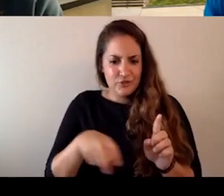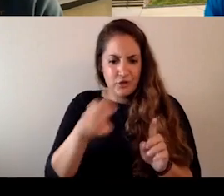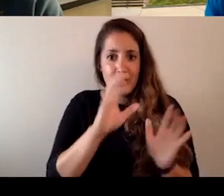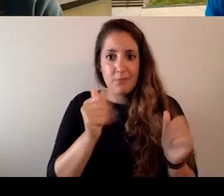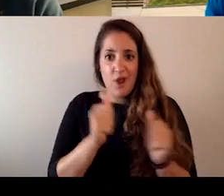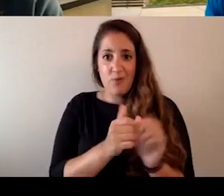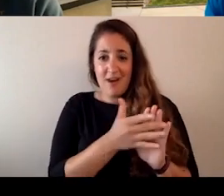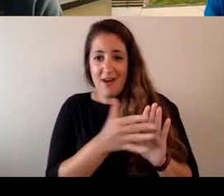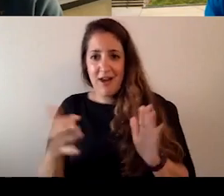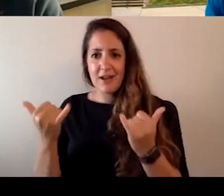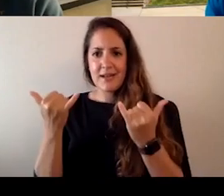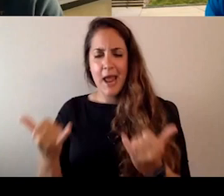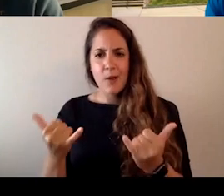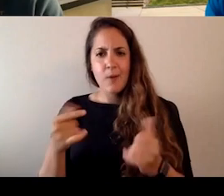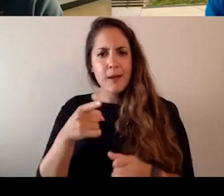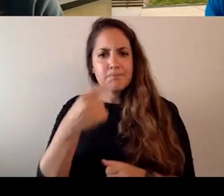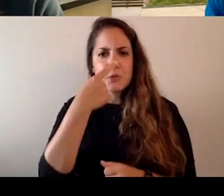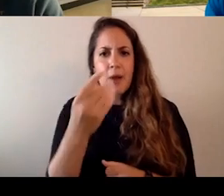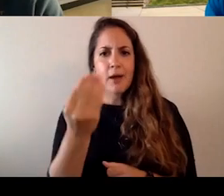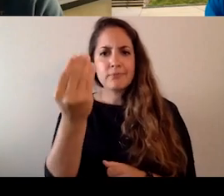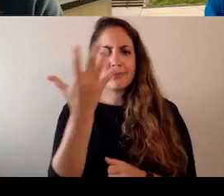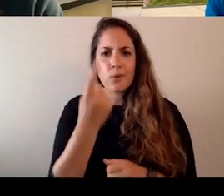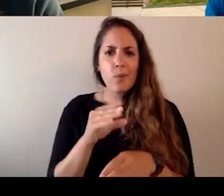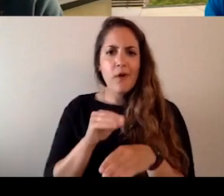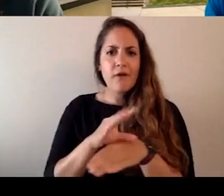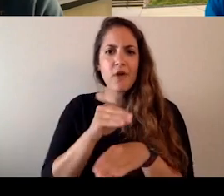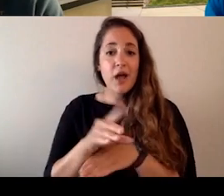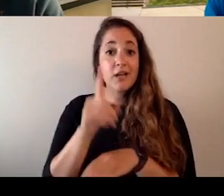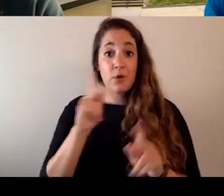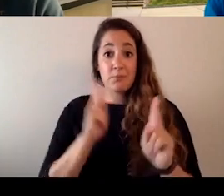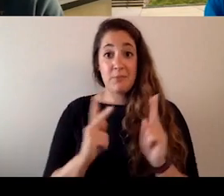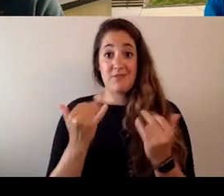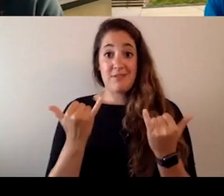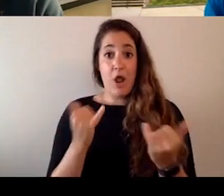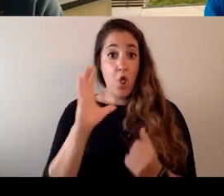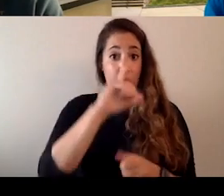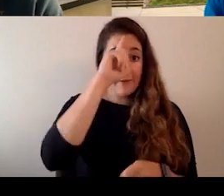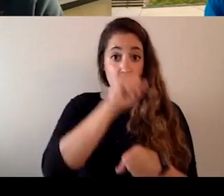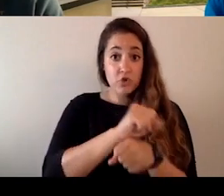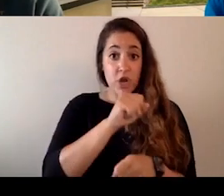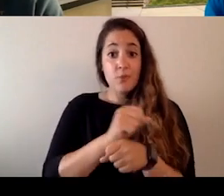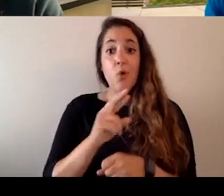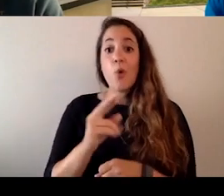Can you share one piece of advice for those currently on the job market or who soon will join the job market?